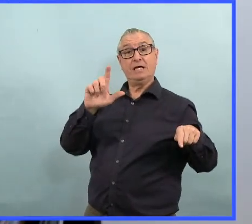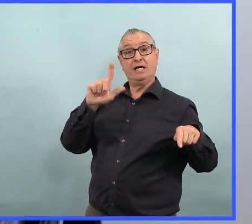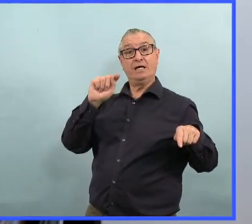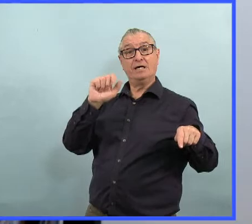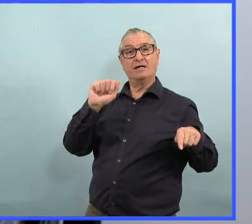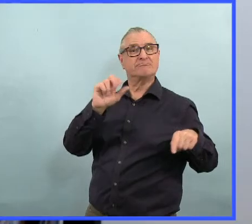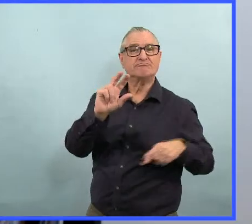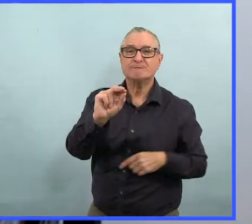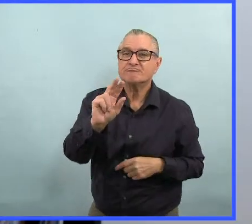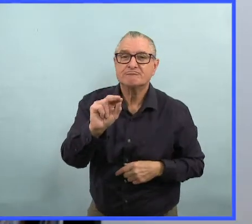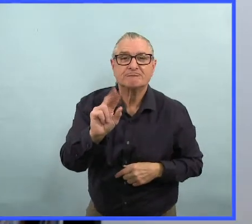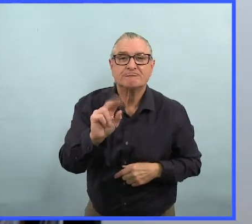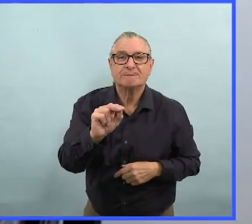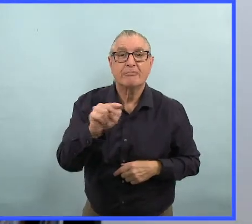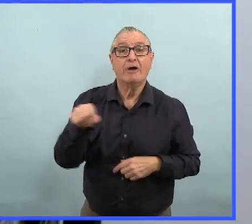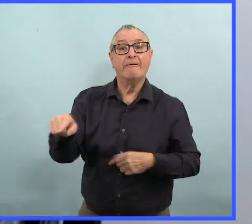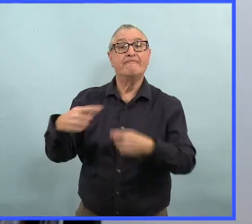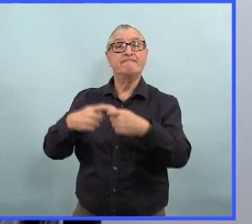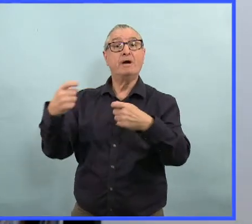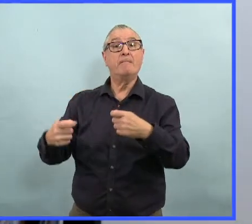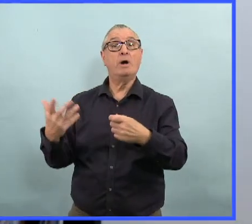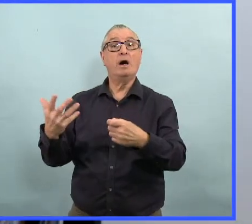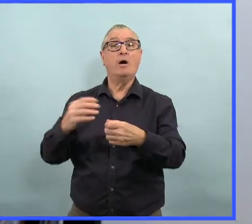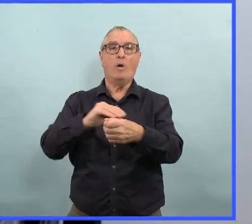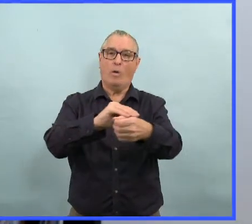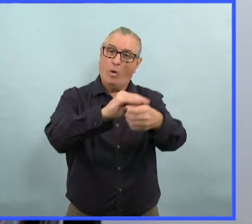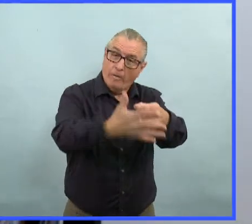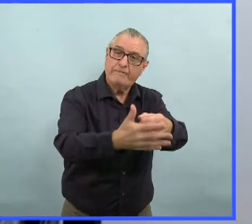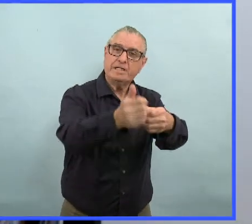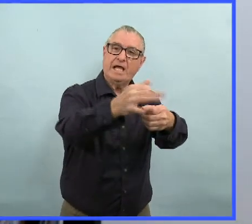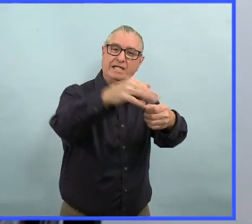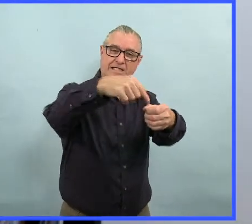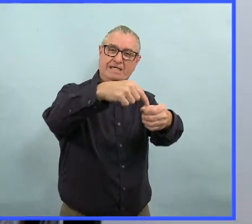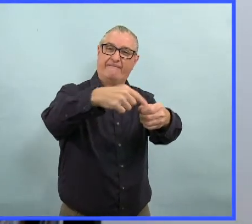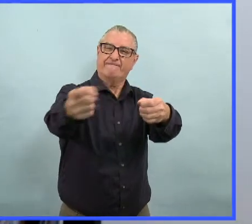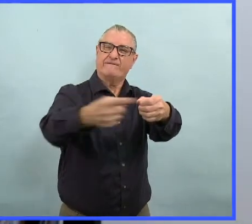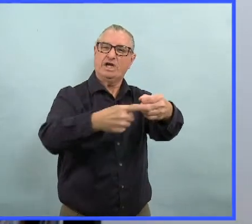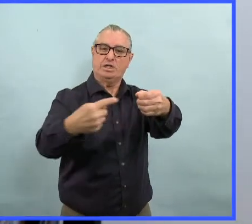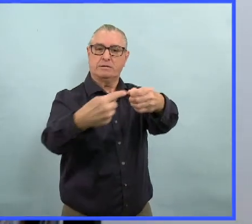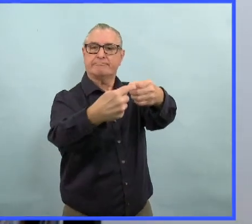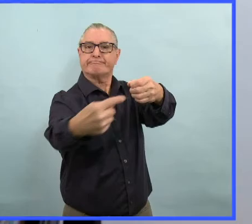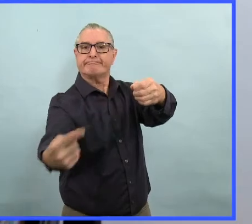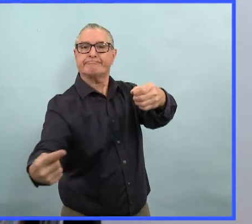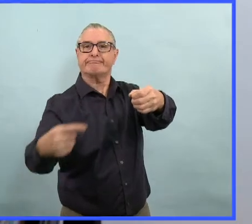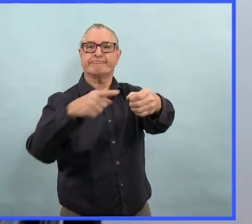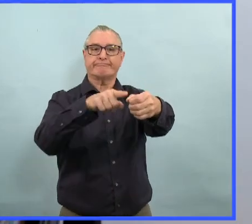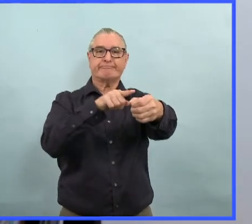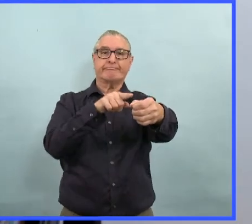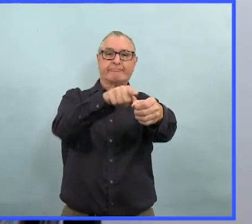off guard because it came from that different strain than what we were expecting so this virus